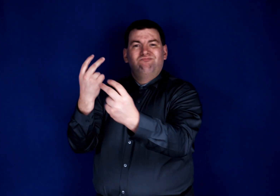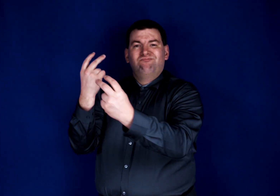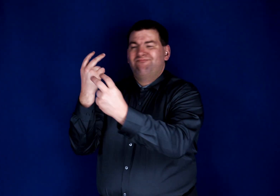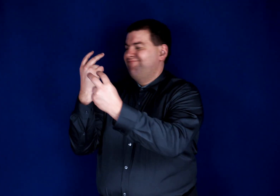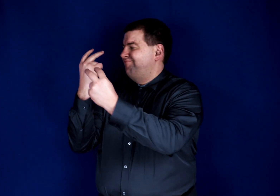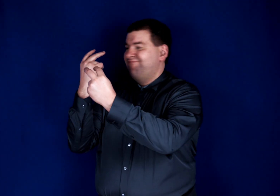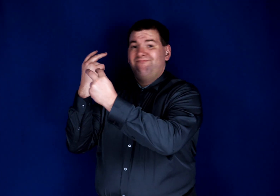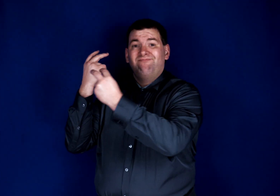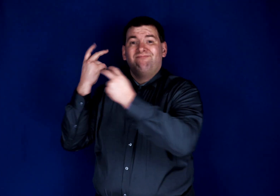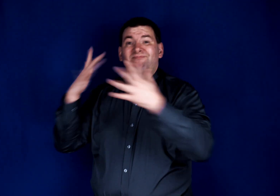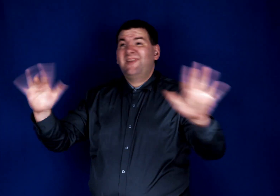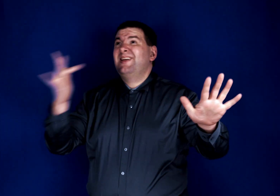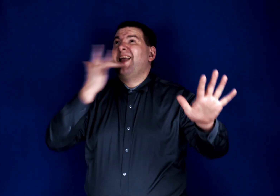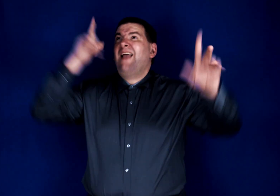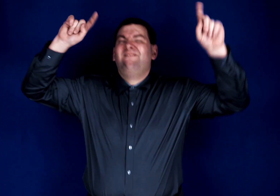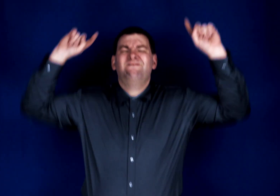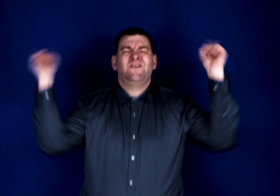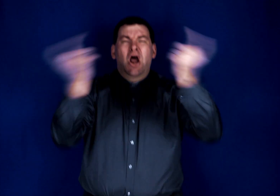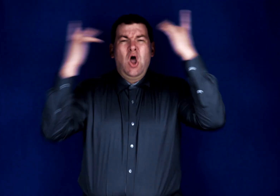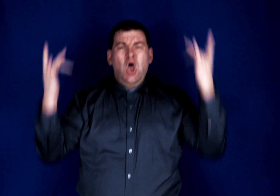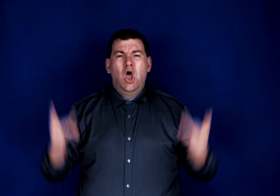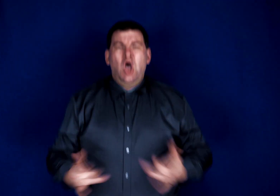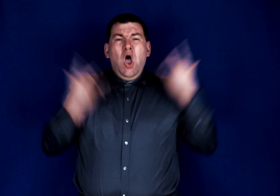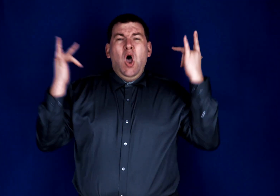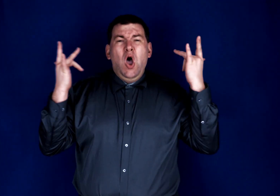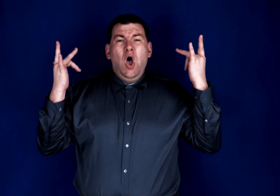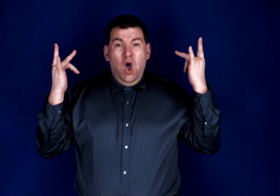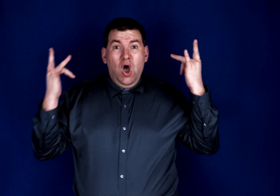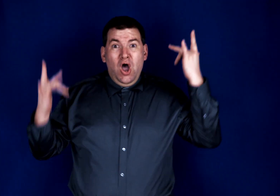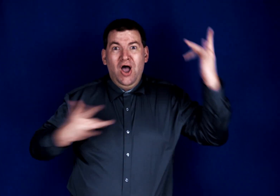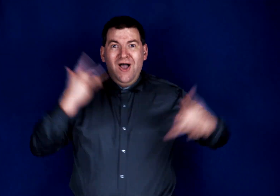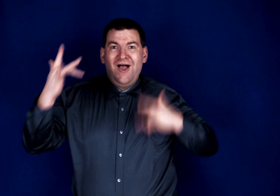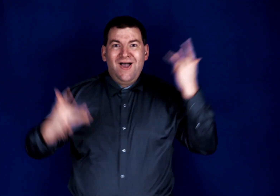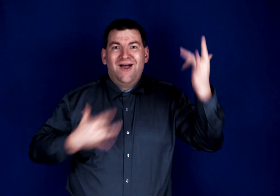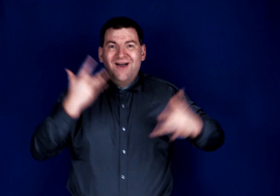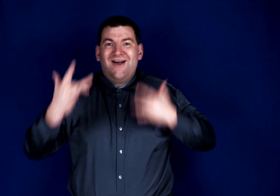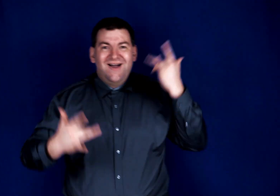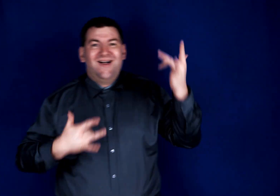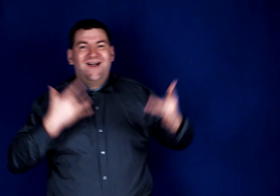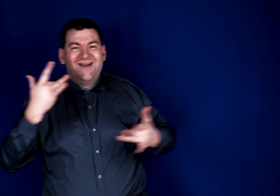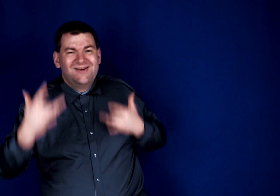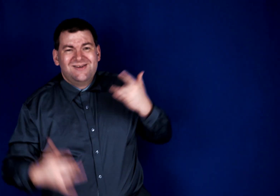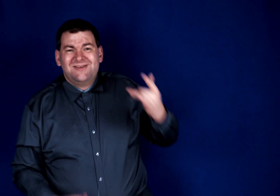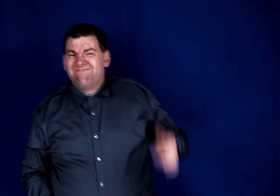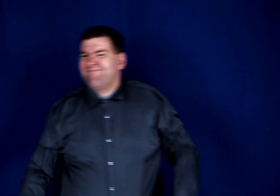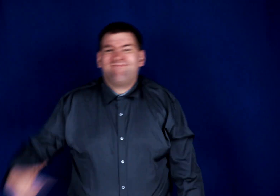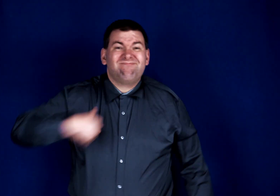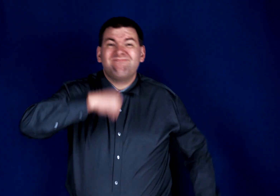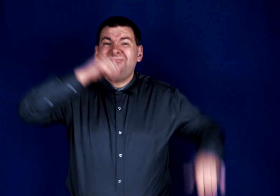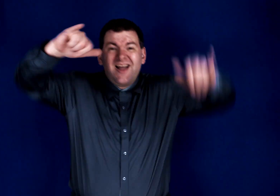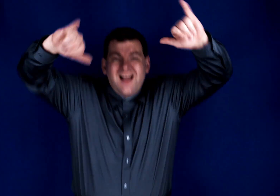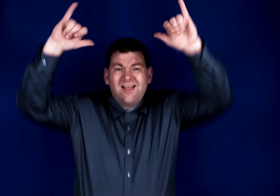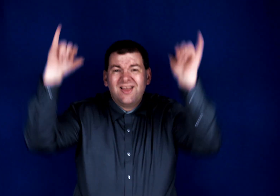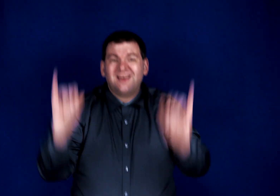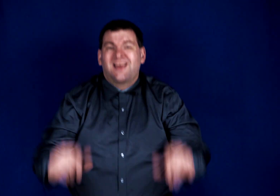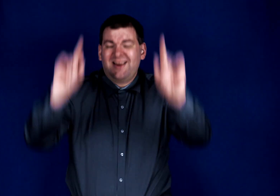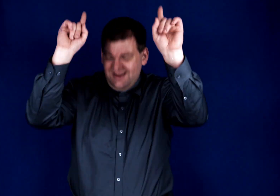turning back, I've tasted victory. Not the same